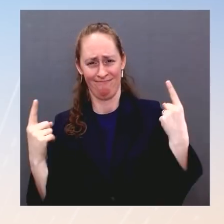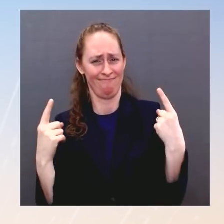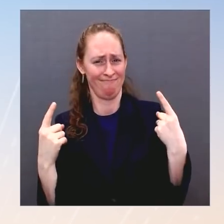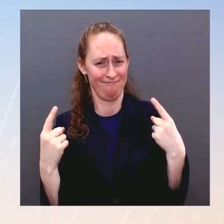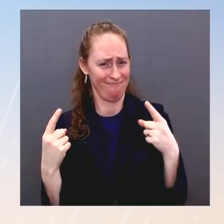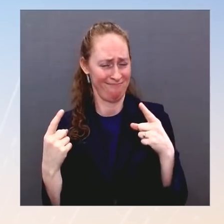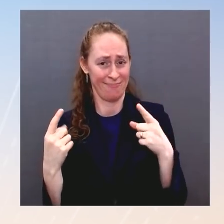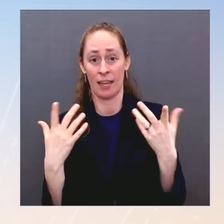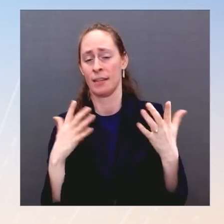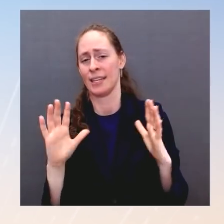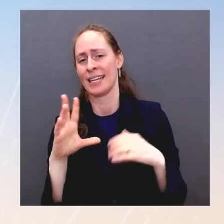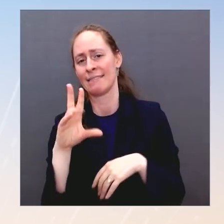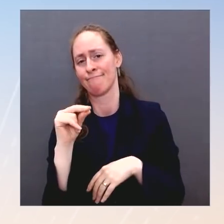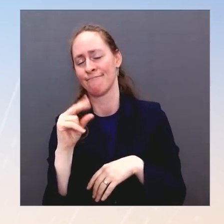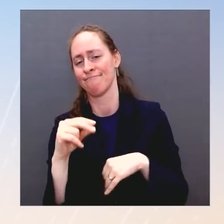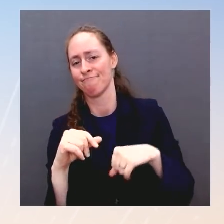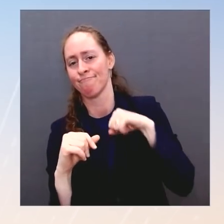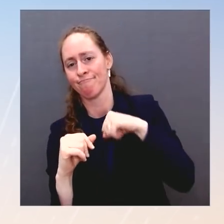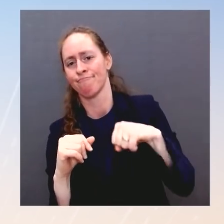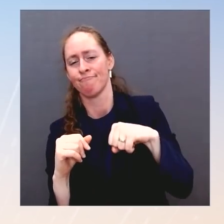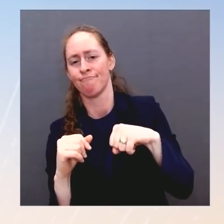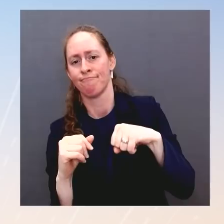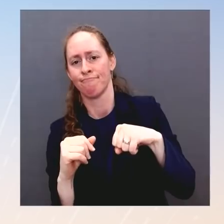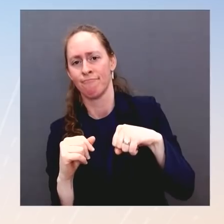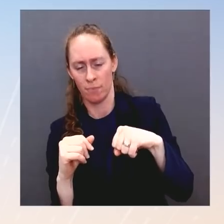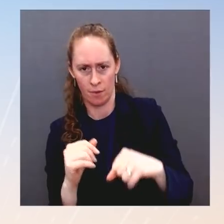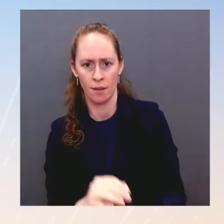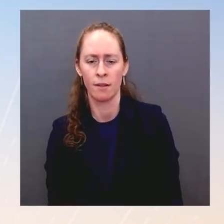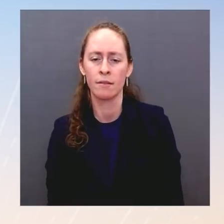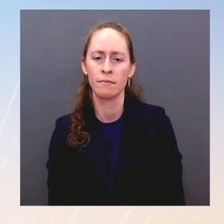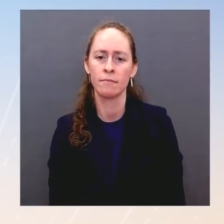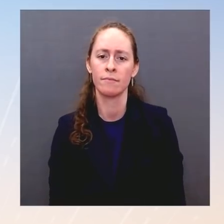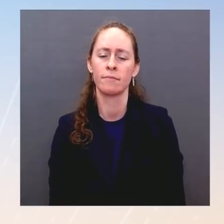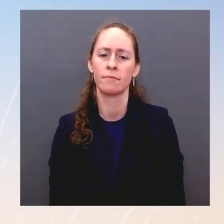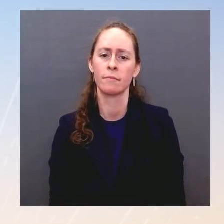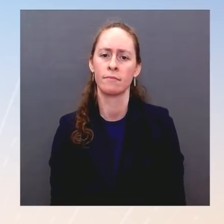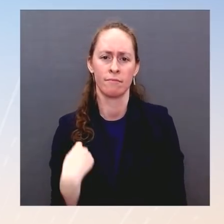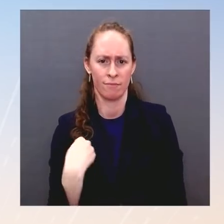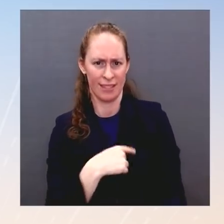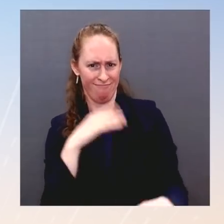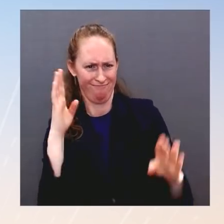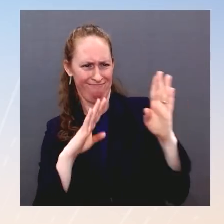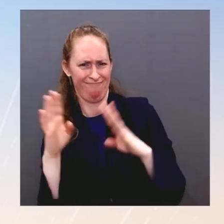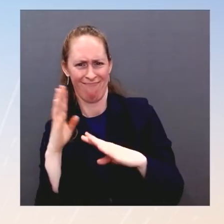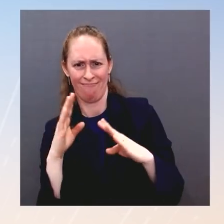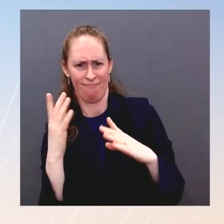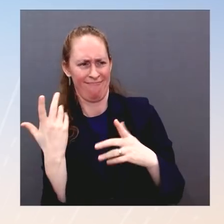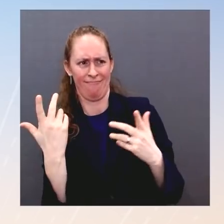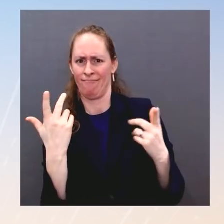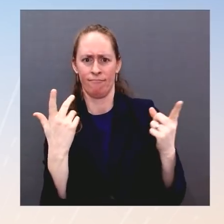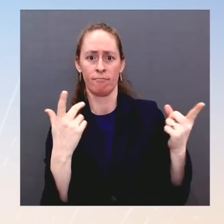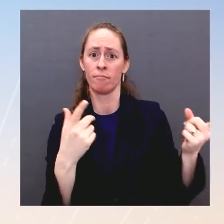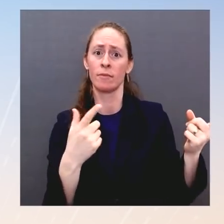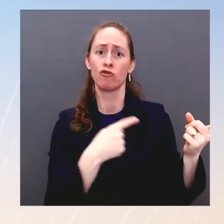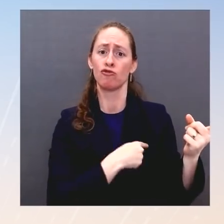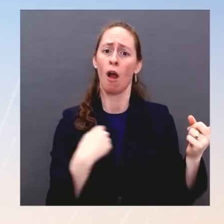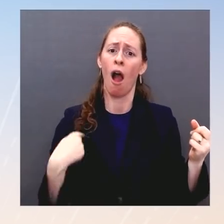but we have worked with them in other capacities. We are working -- Russia is a part of the P5+1, as we're working and making progress on an Iran nuclear deal.